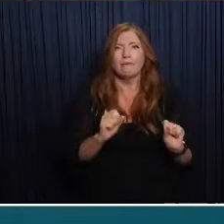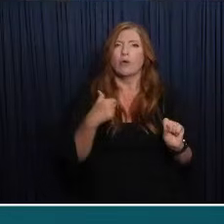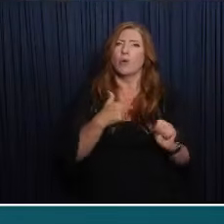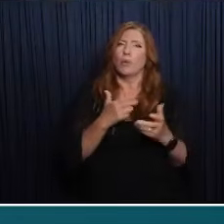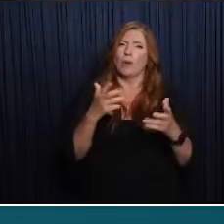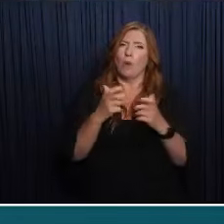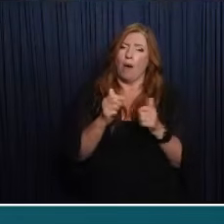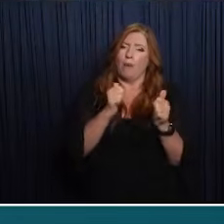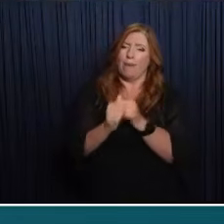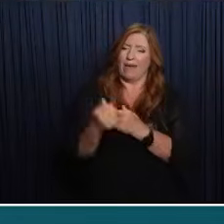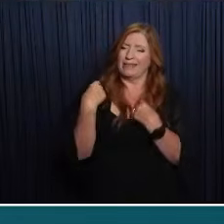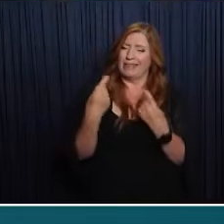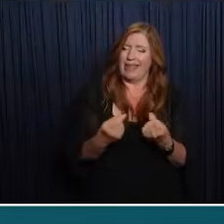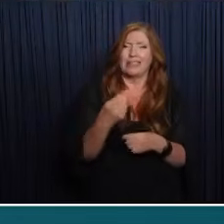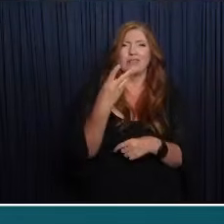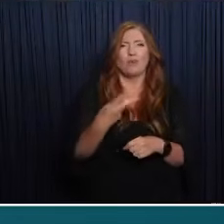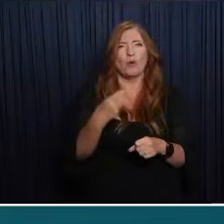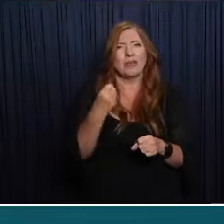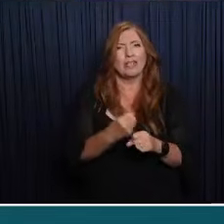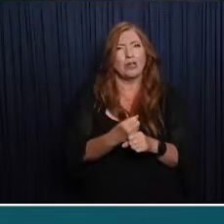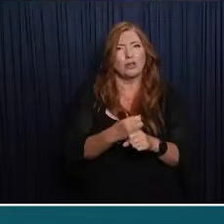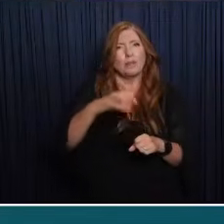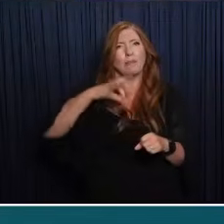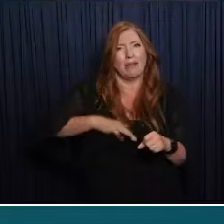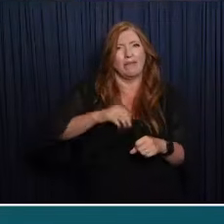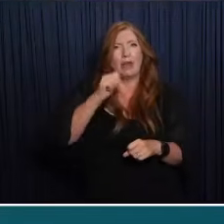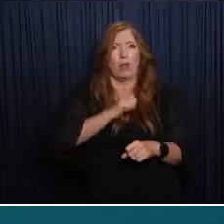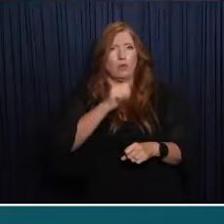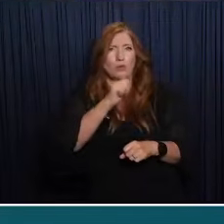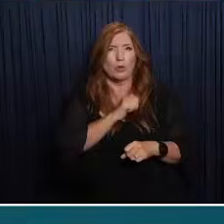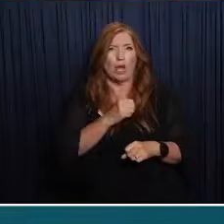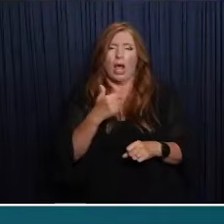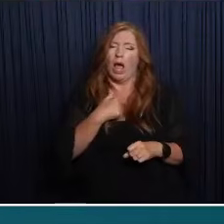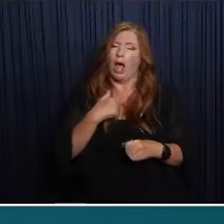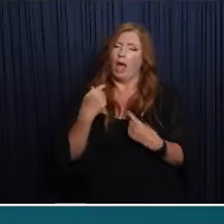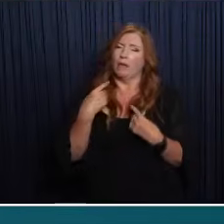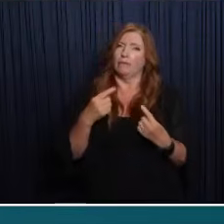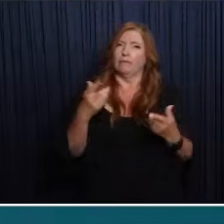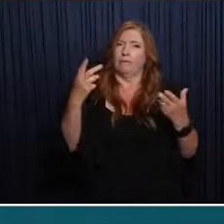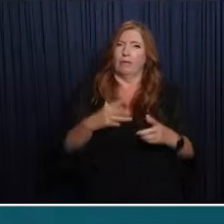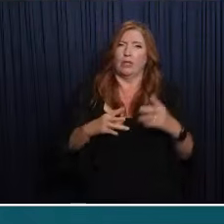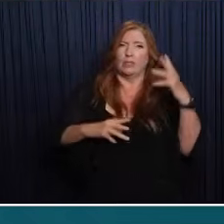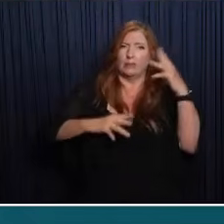SECURING THE BORDER. THAT IS FOR EVERY PERSON IN ARIZONA.